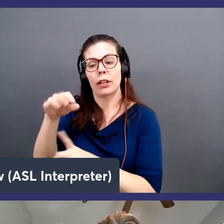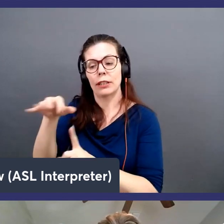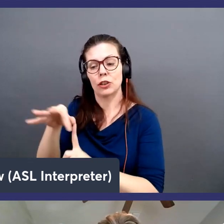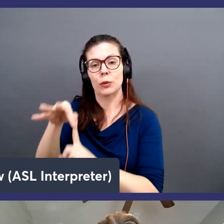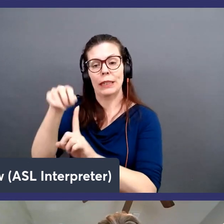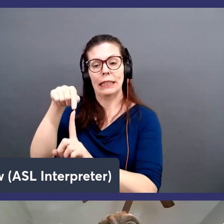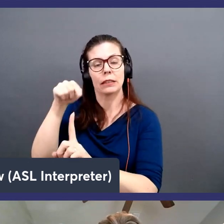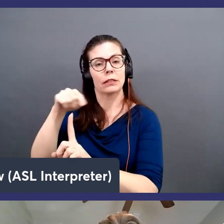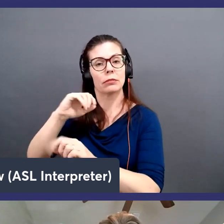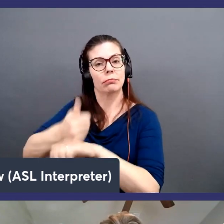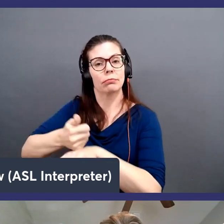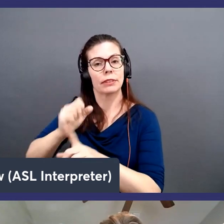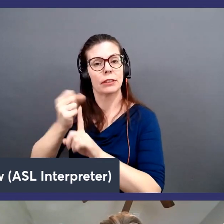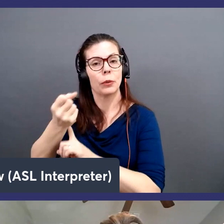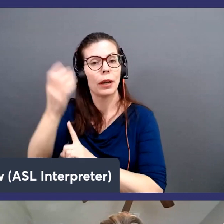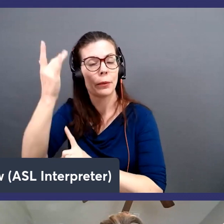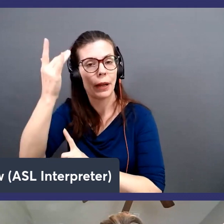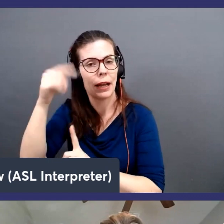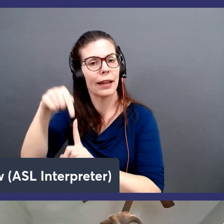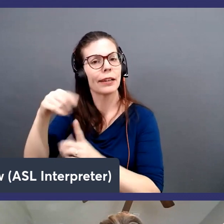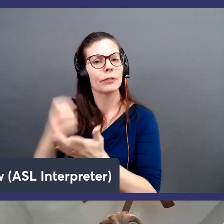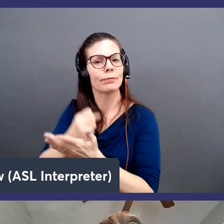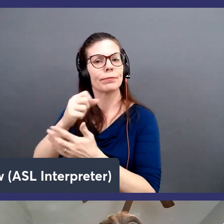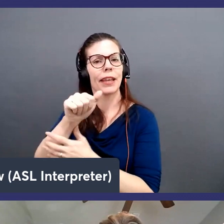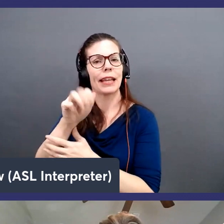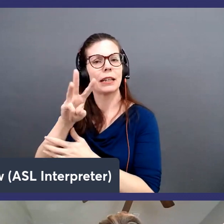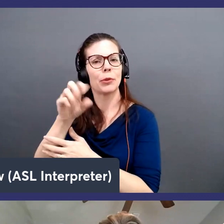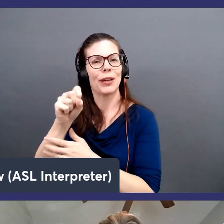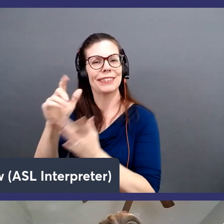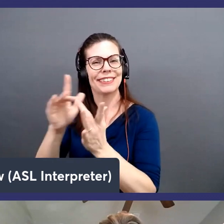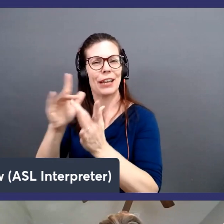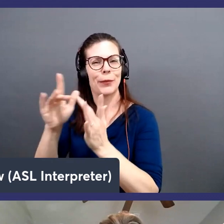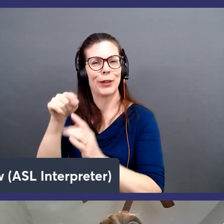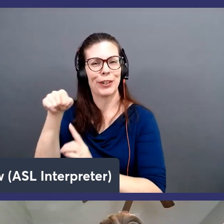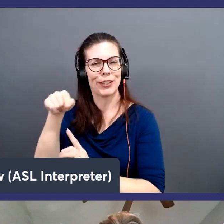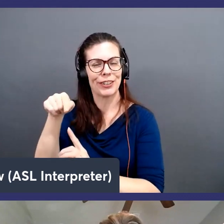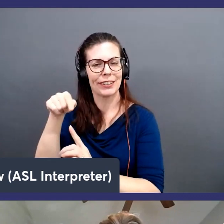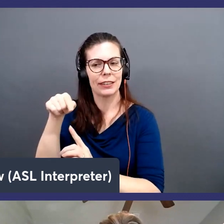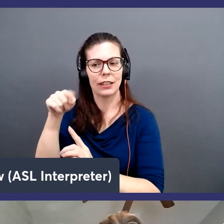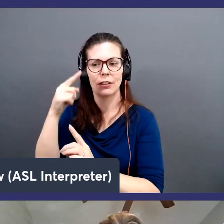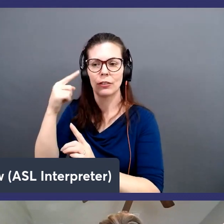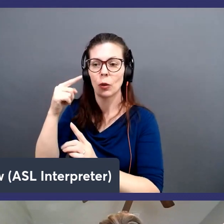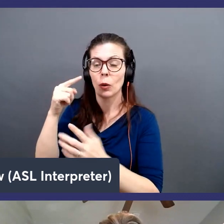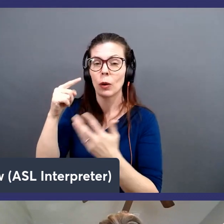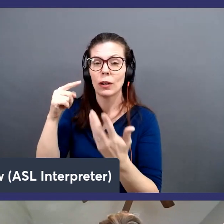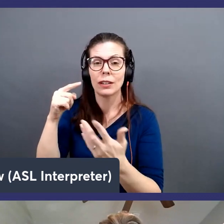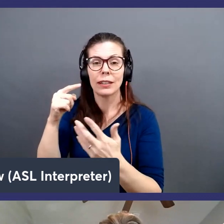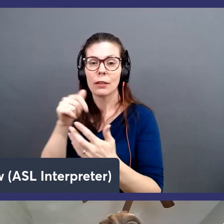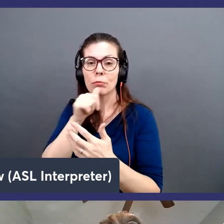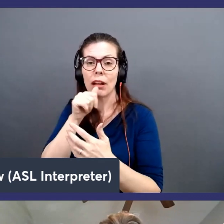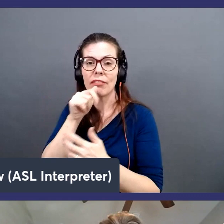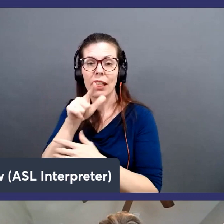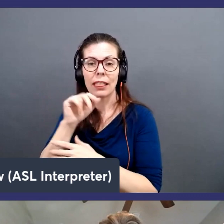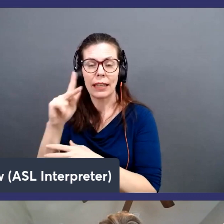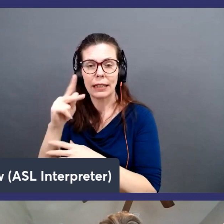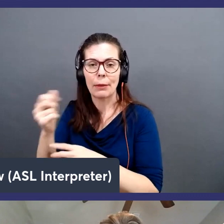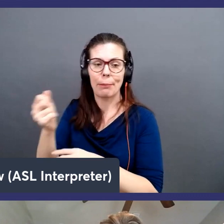I believe, because it leverages the AWS network to have these private links back to AWS Regions.